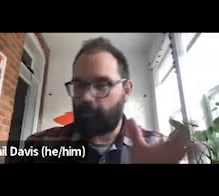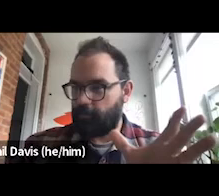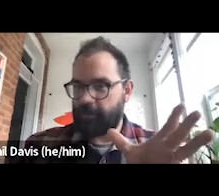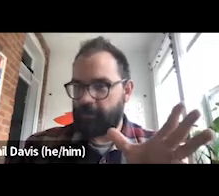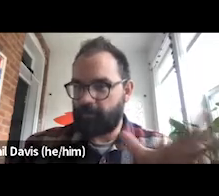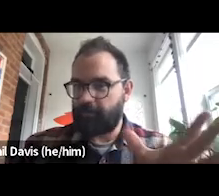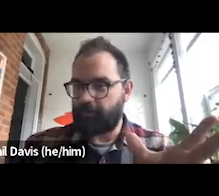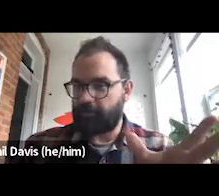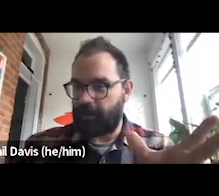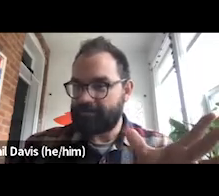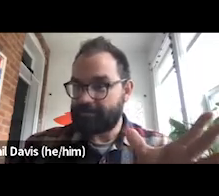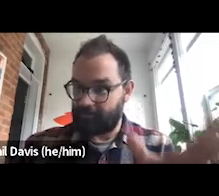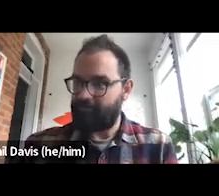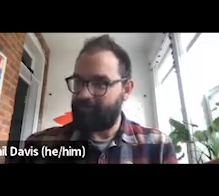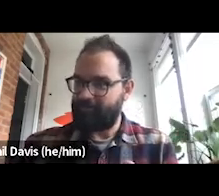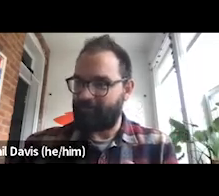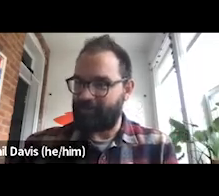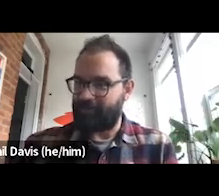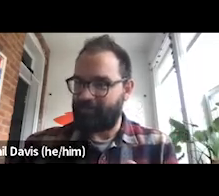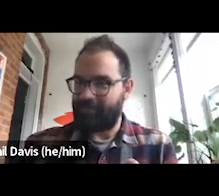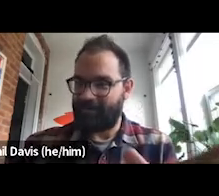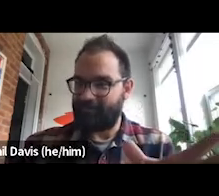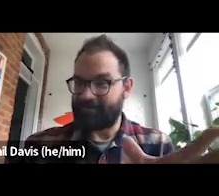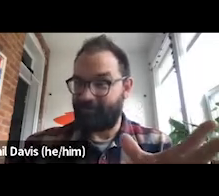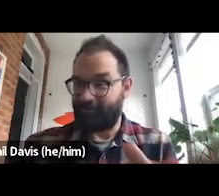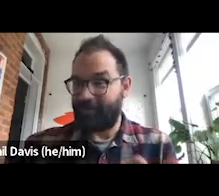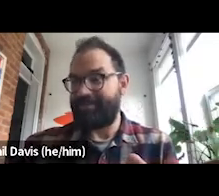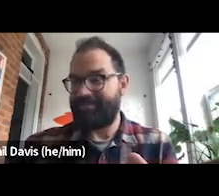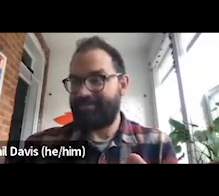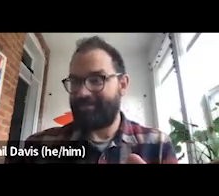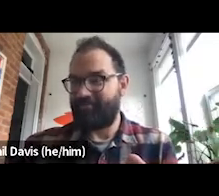We were awarded multiple funds. Grit Fund was one and it was great.